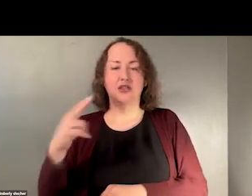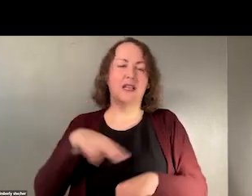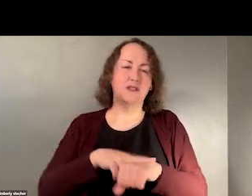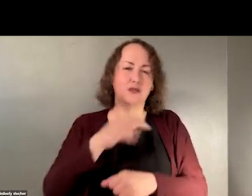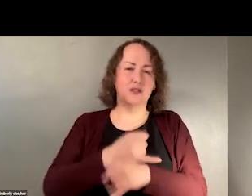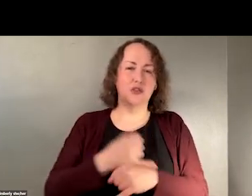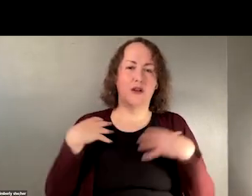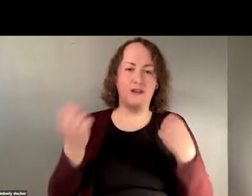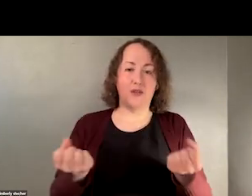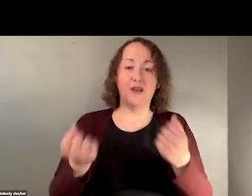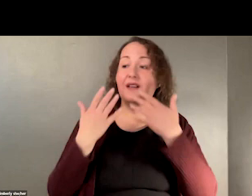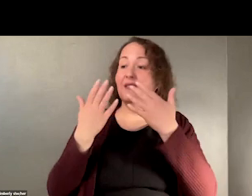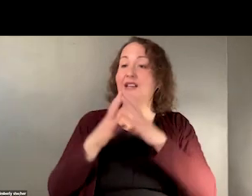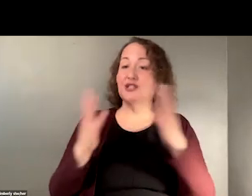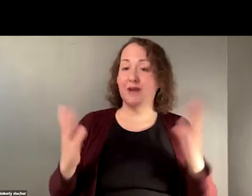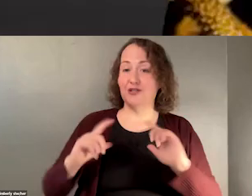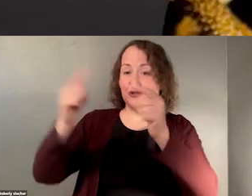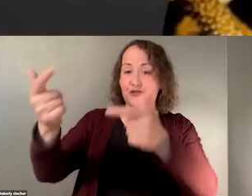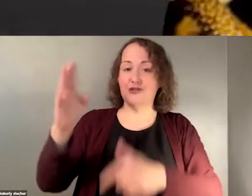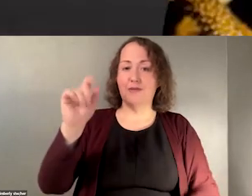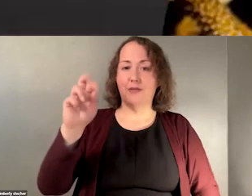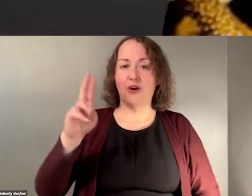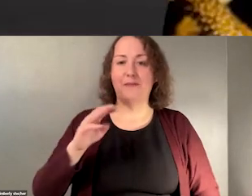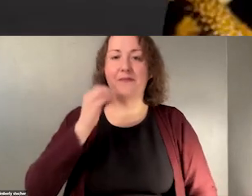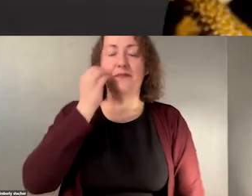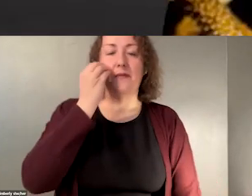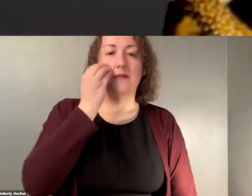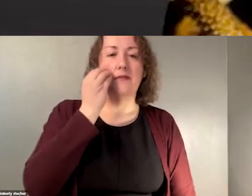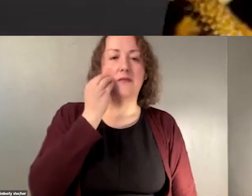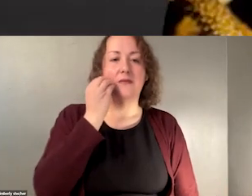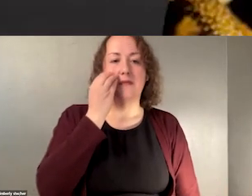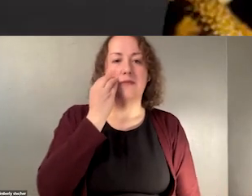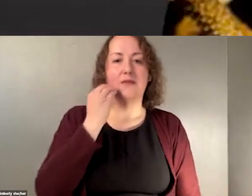Thank you so much. Over to you, Bart. Bart Trawick: Thank you, Alex. Appreciate it.